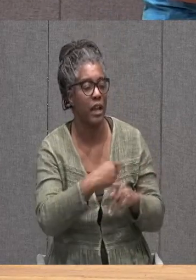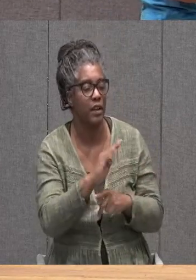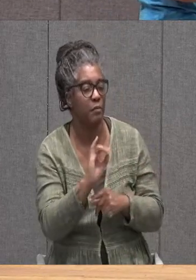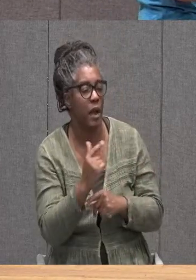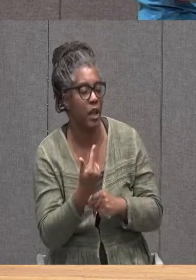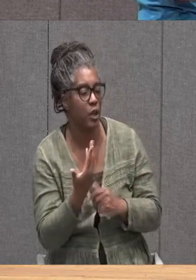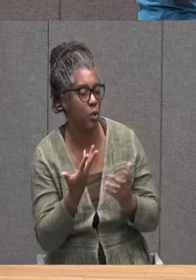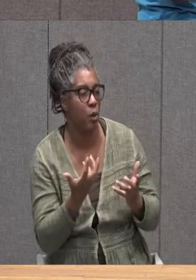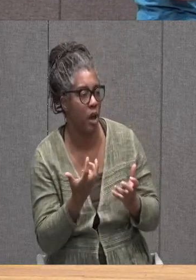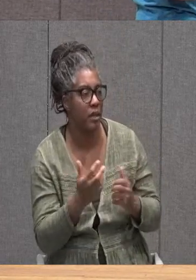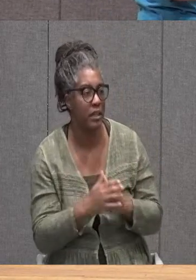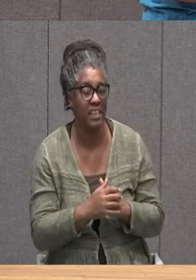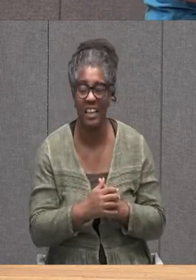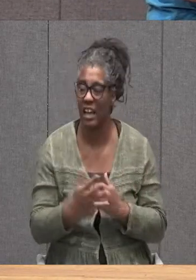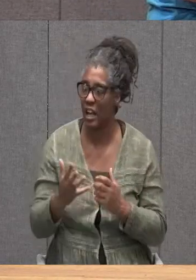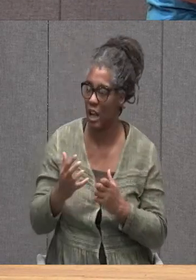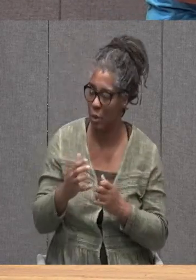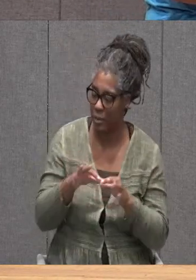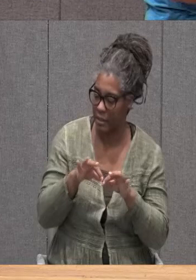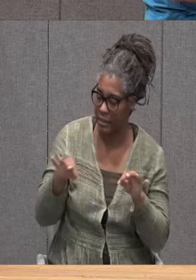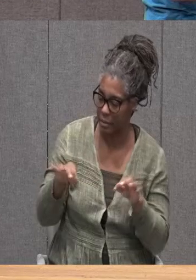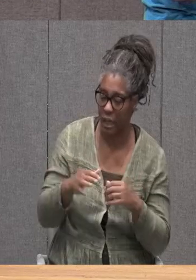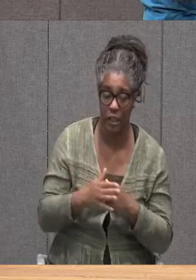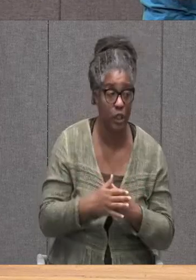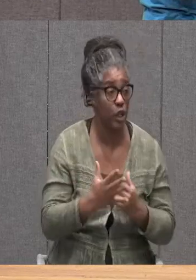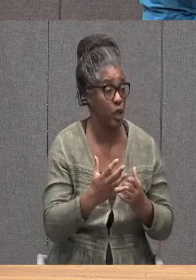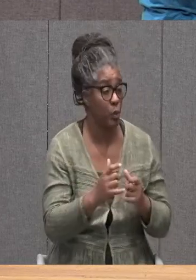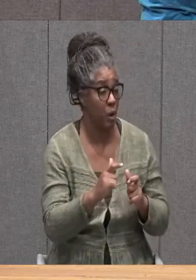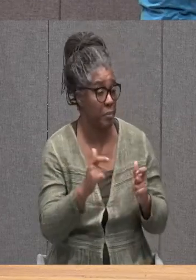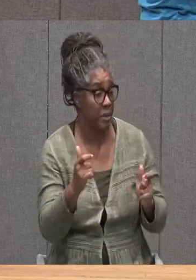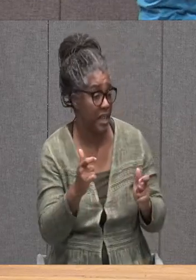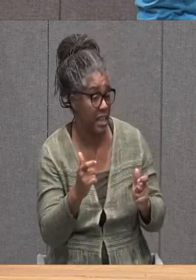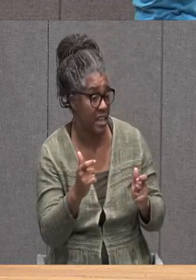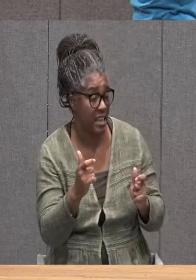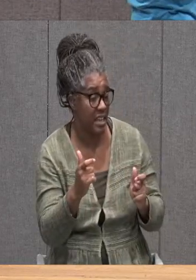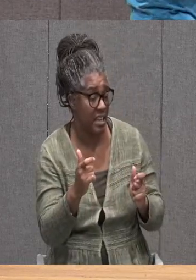that's gonna be a little bit easier, or a small one that's gonna be a little bit more of a challenge? I'll take a big one.